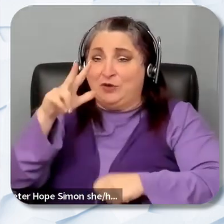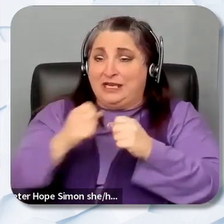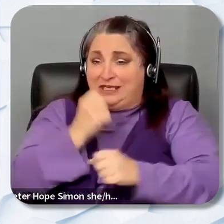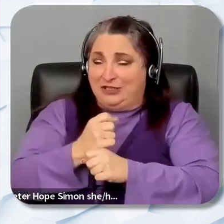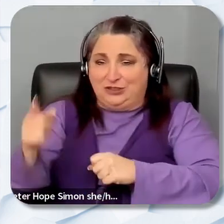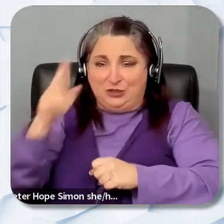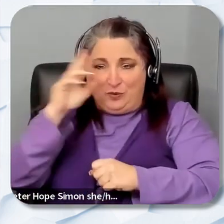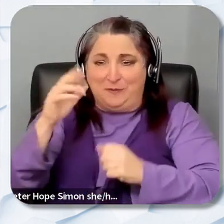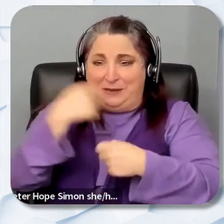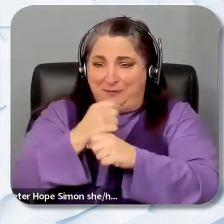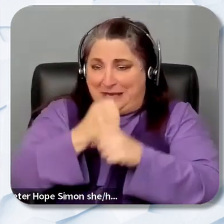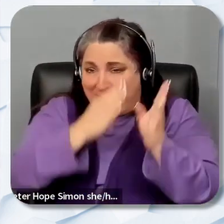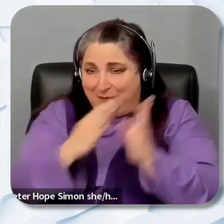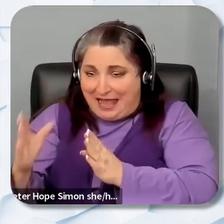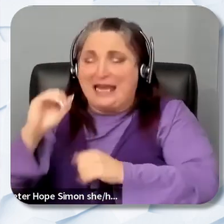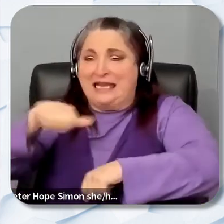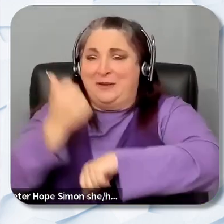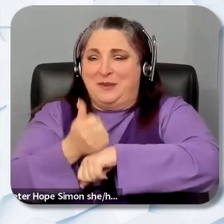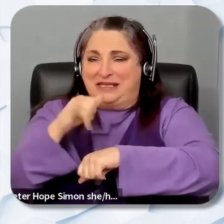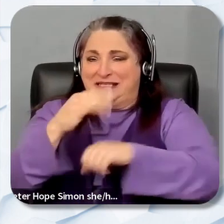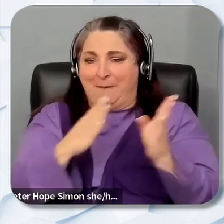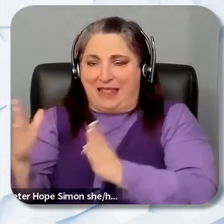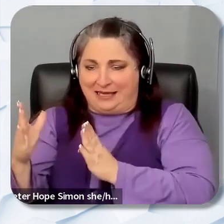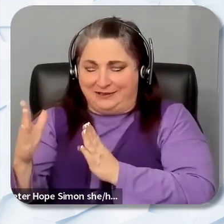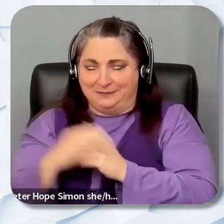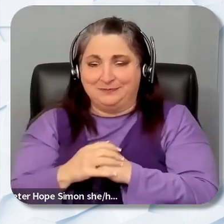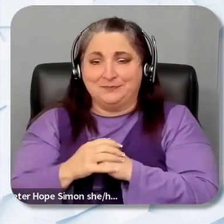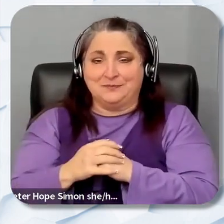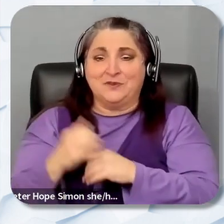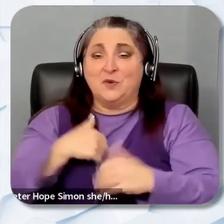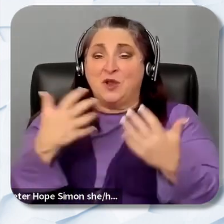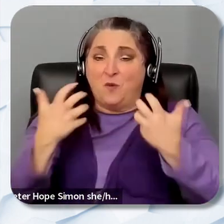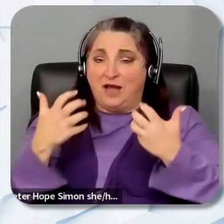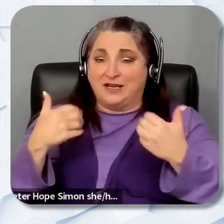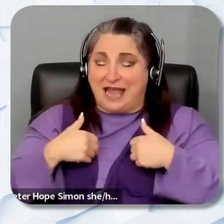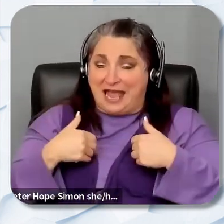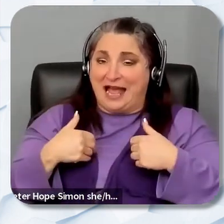a plan and implementing that plan. We wanted to give space for LEAs to implement. And if